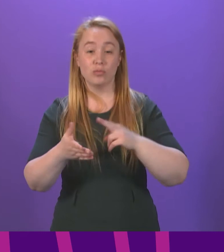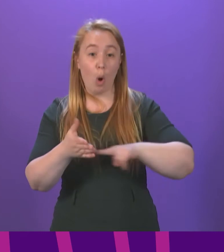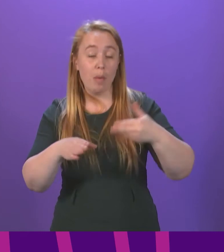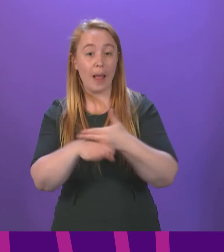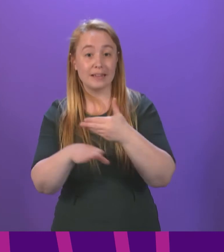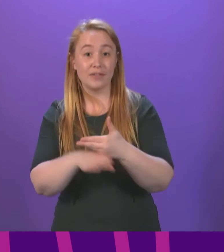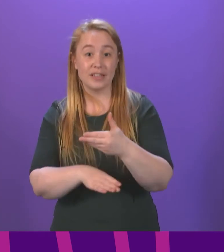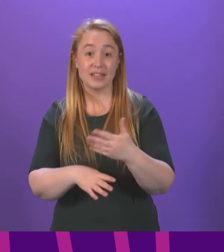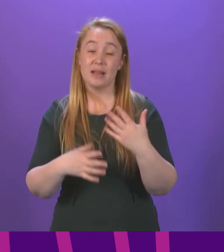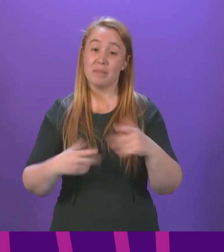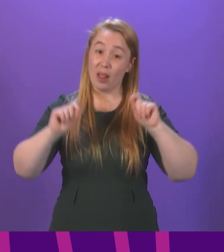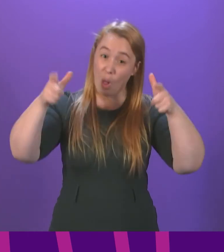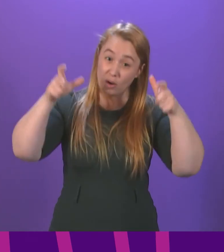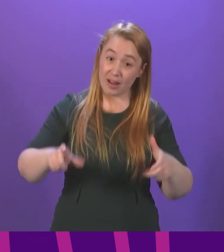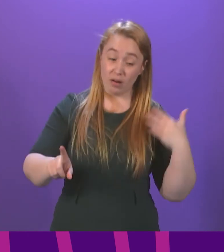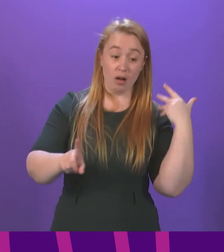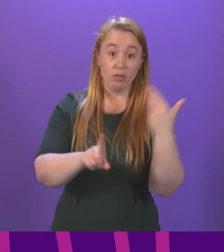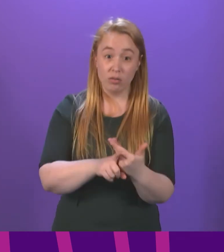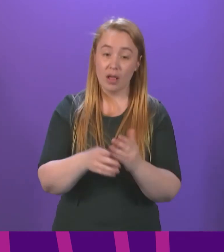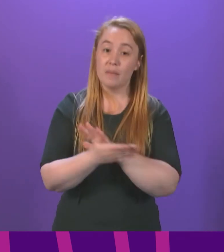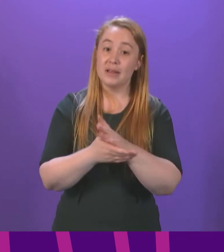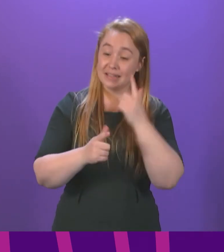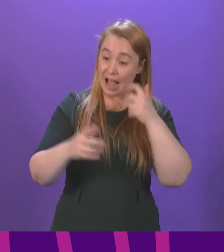past year, and it will help us to increase social contact, which is vital for our mental